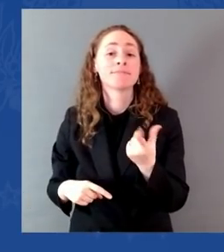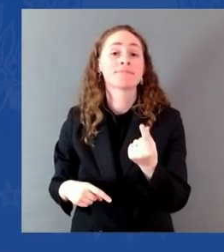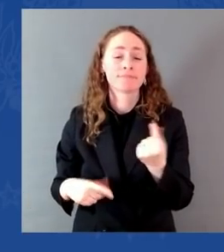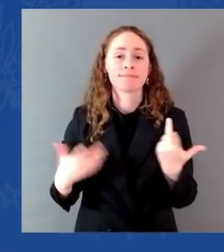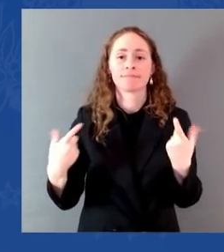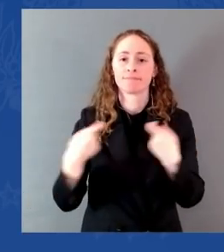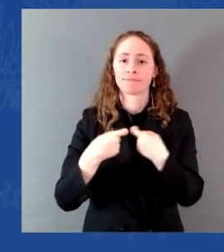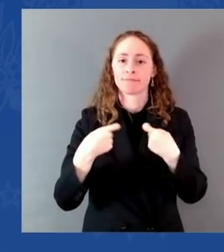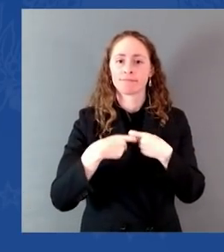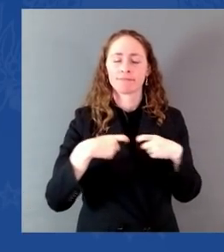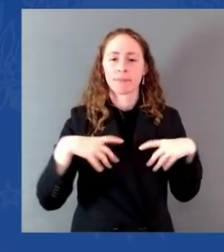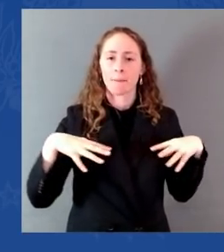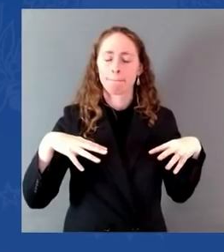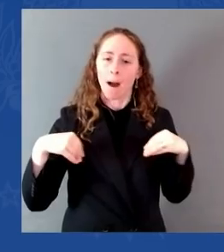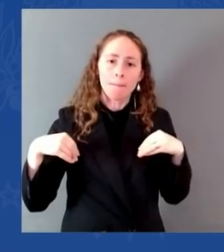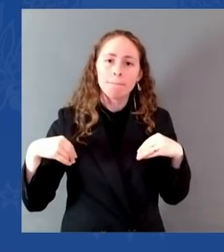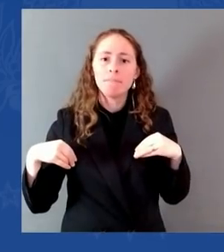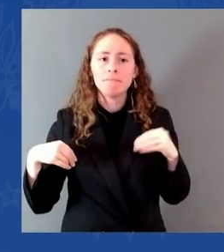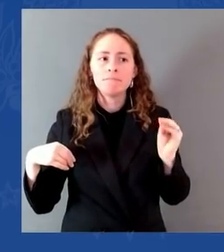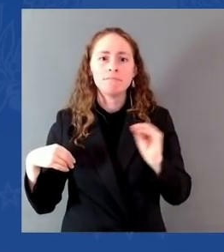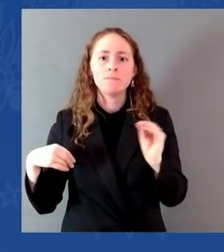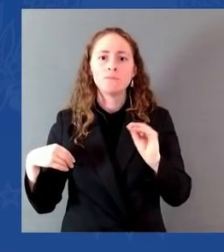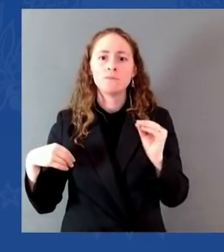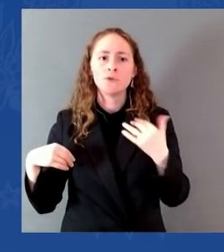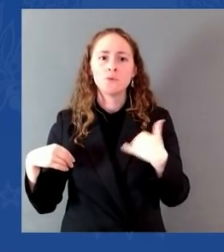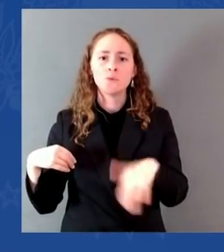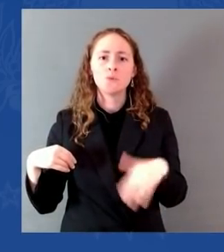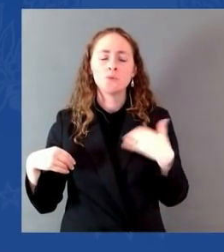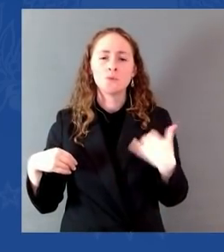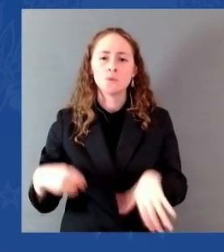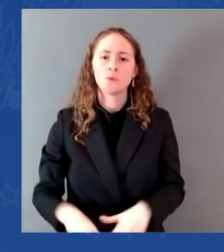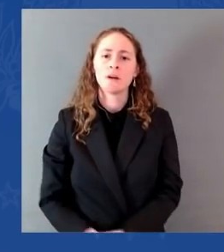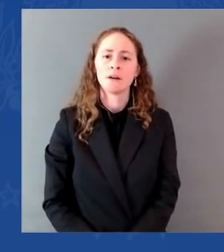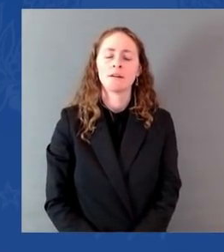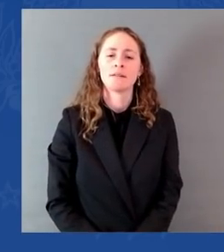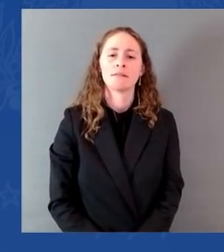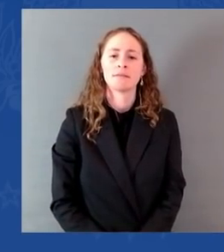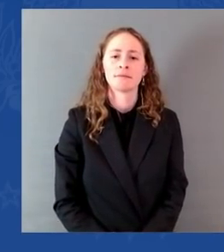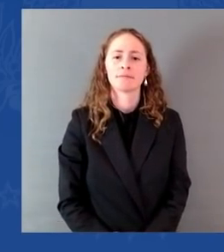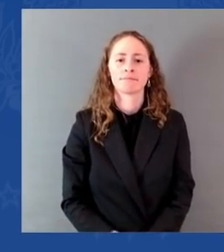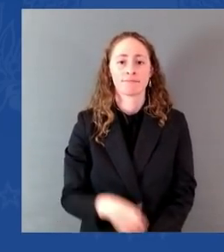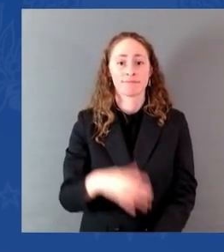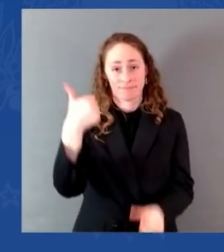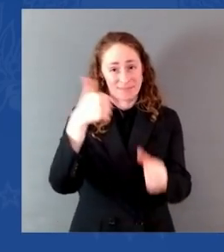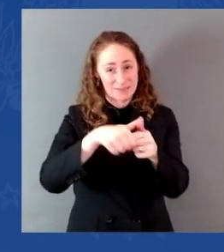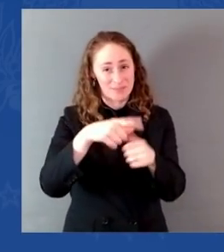Because you're on the southwest power grid, you lost power too. This summer, you saw heavy storms